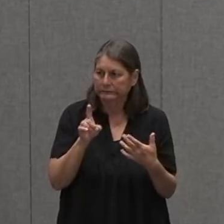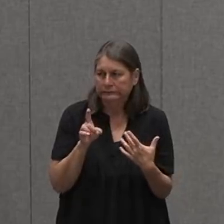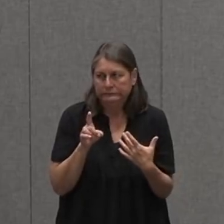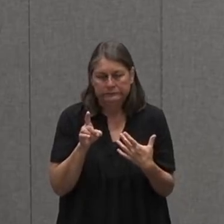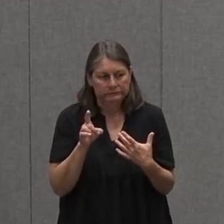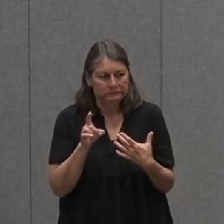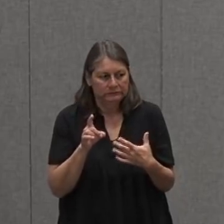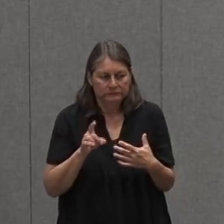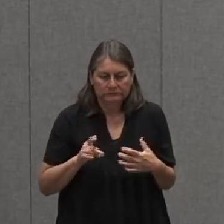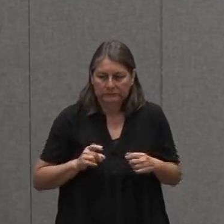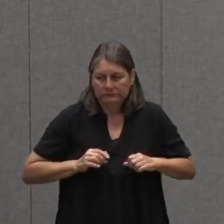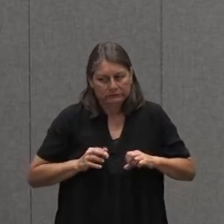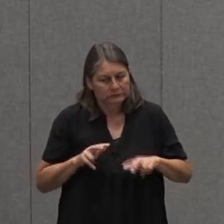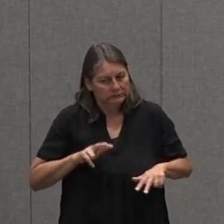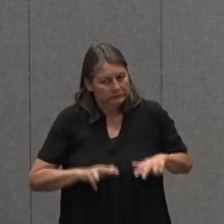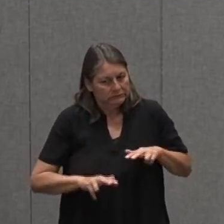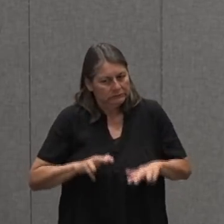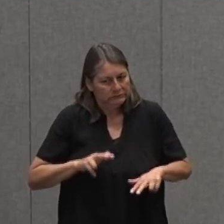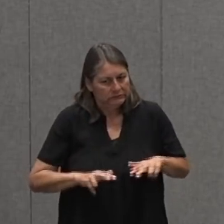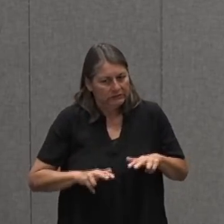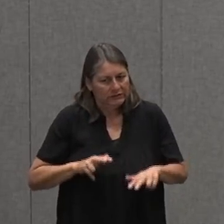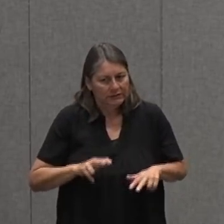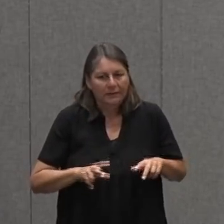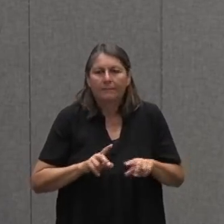and got to see our virtual tour.